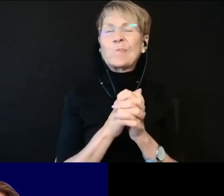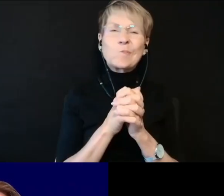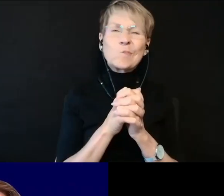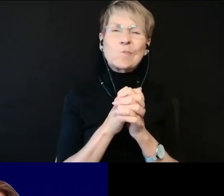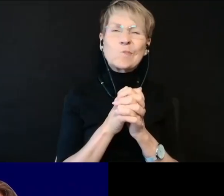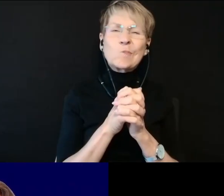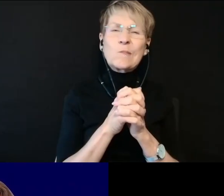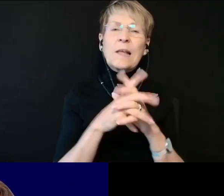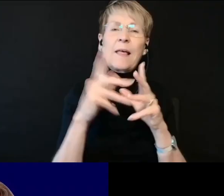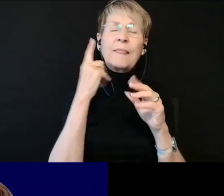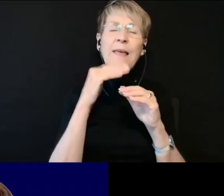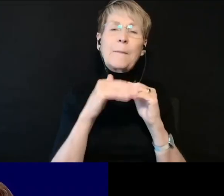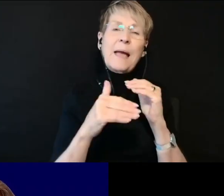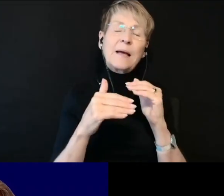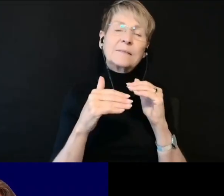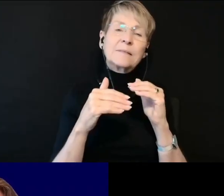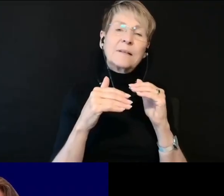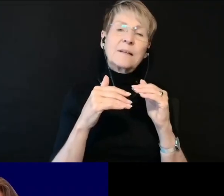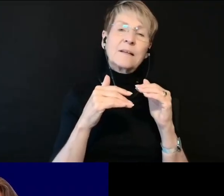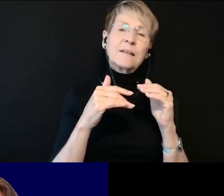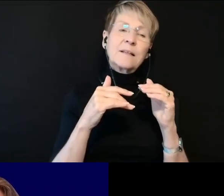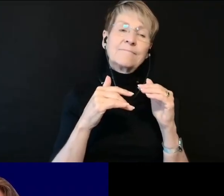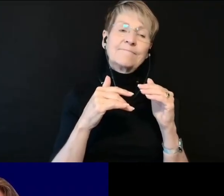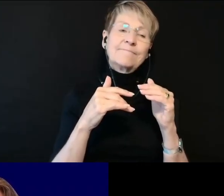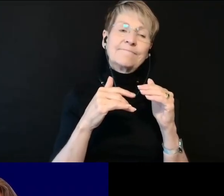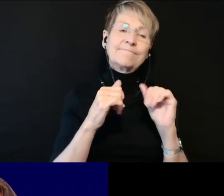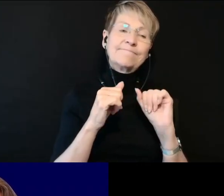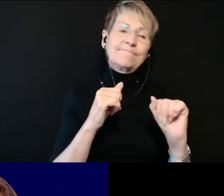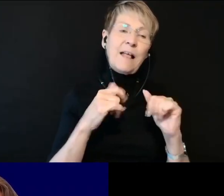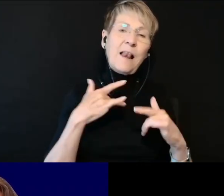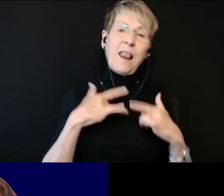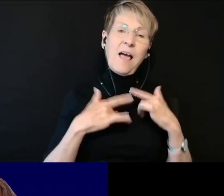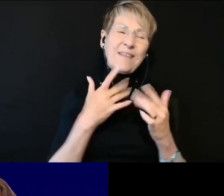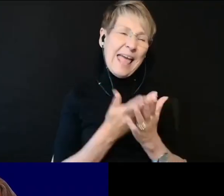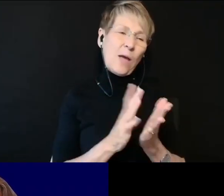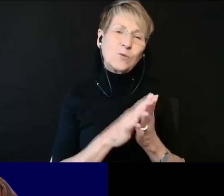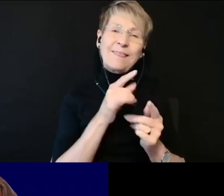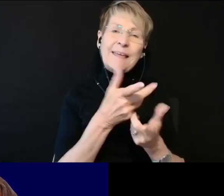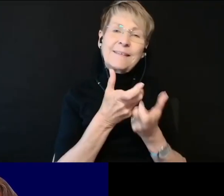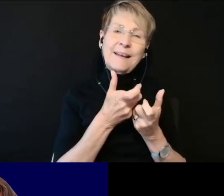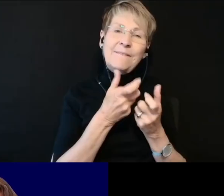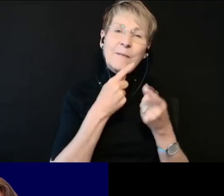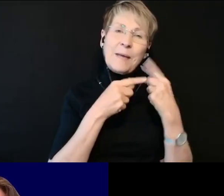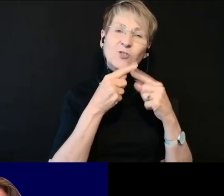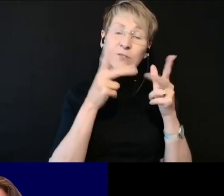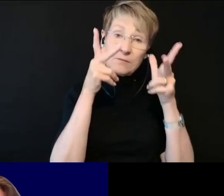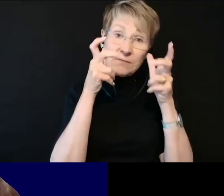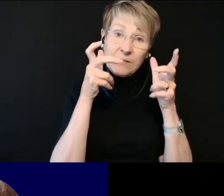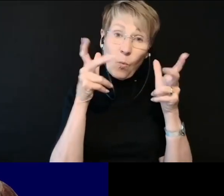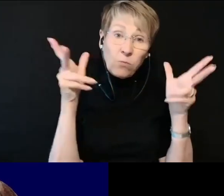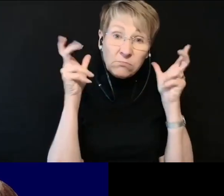Space Model and understanding how that person best receives information and how they best express